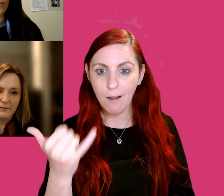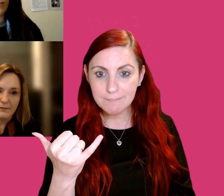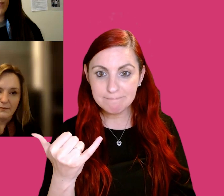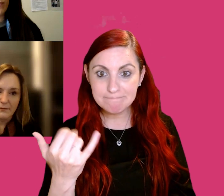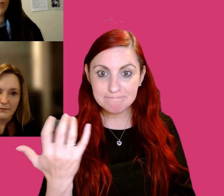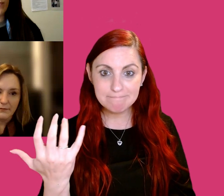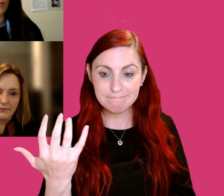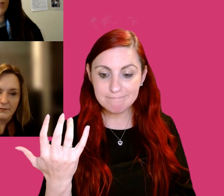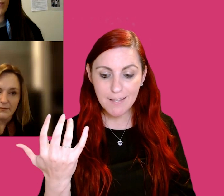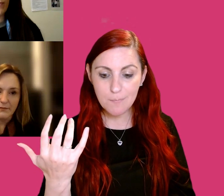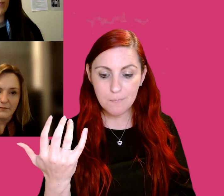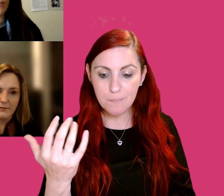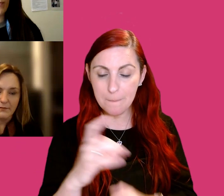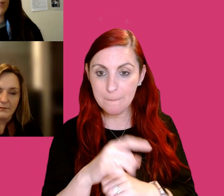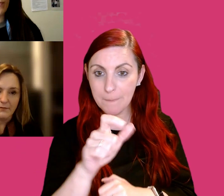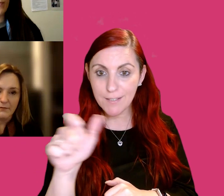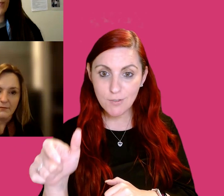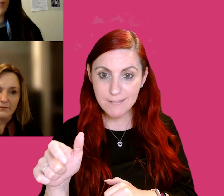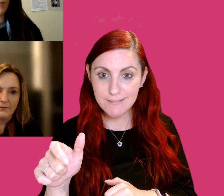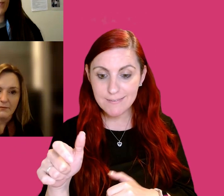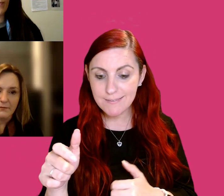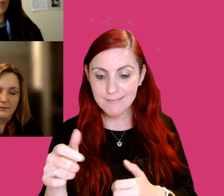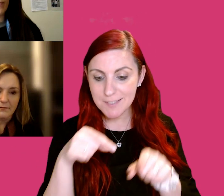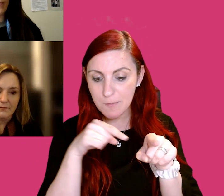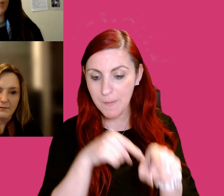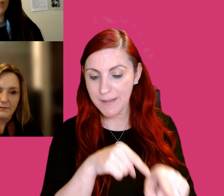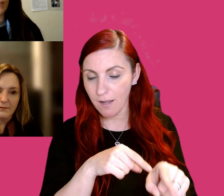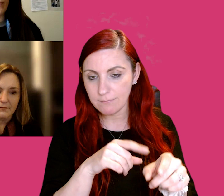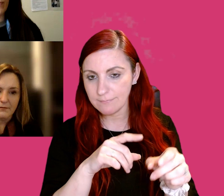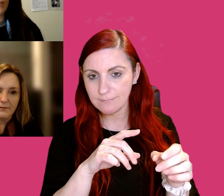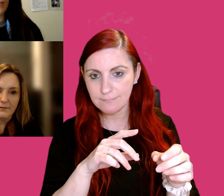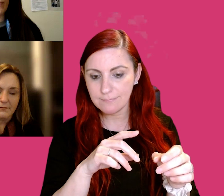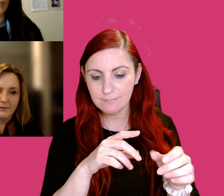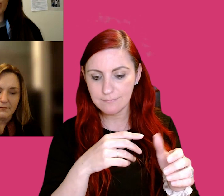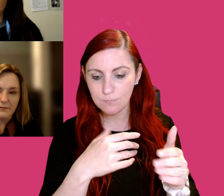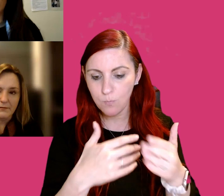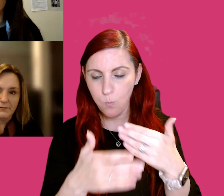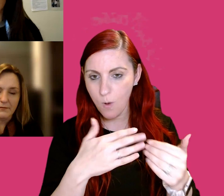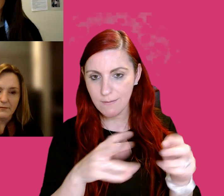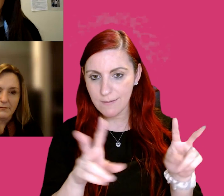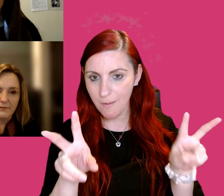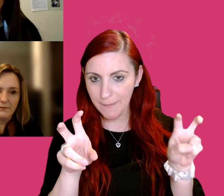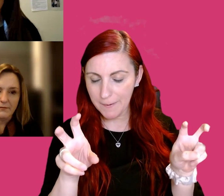H patients from each cohort depending on what the the the the particular research group so